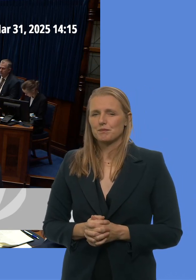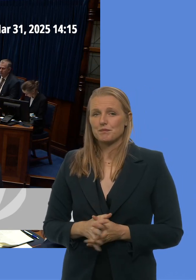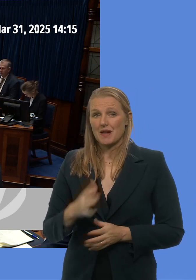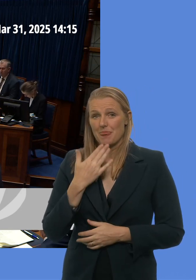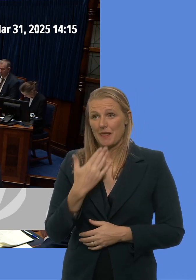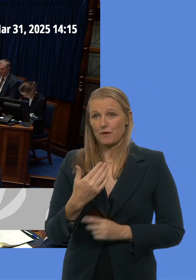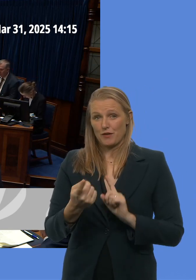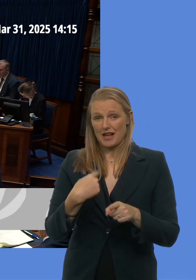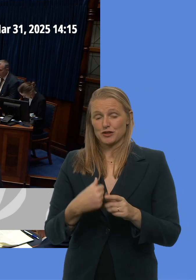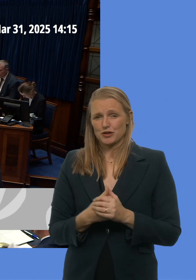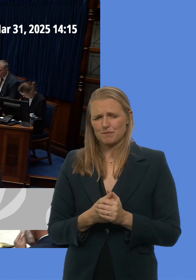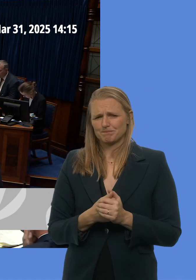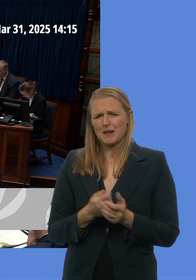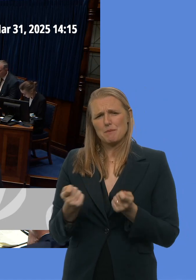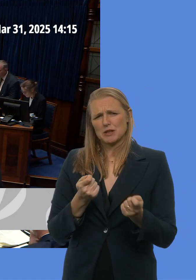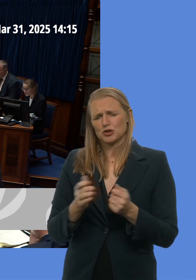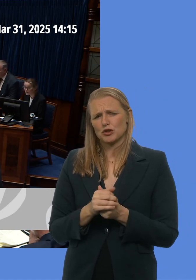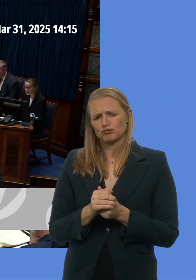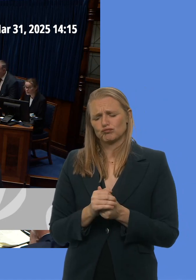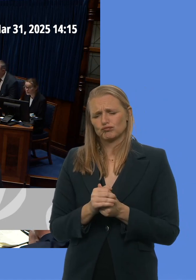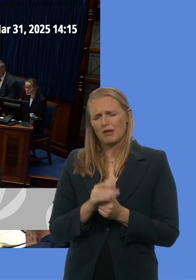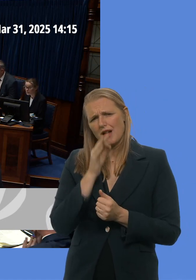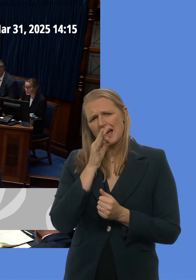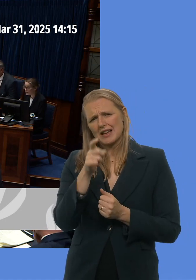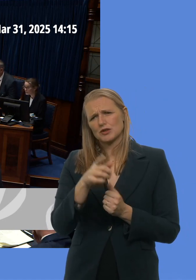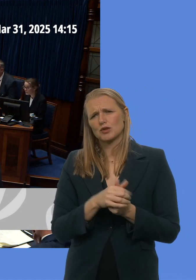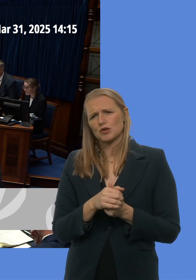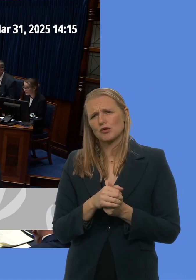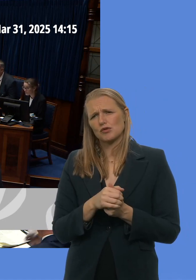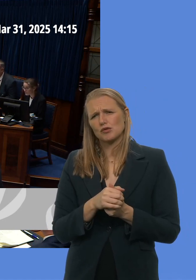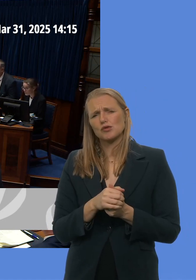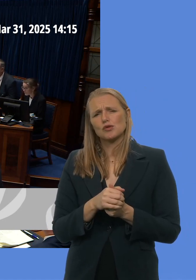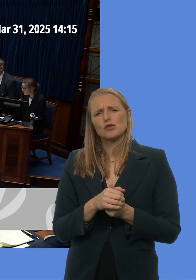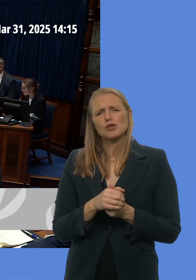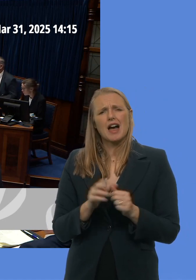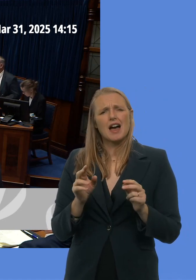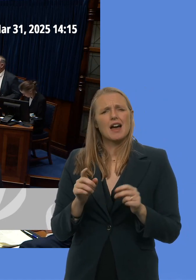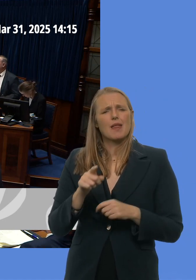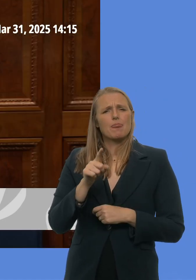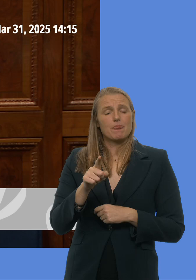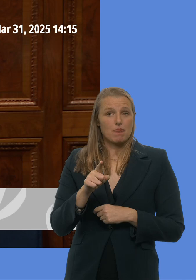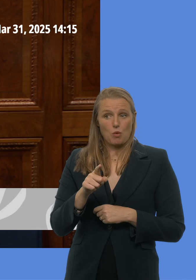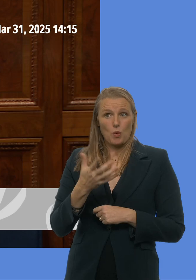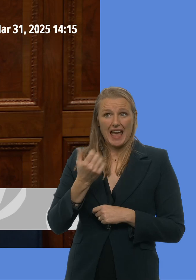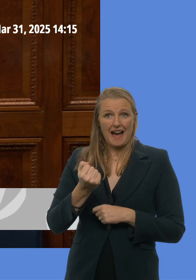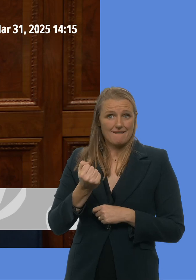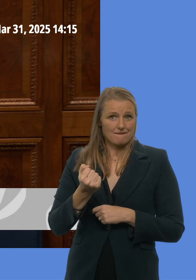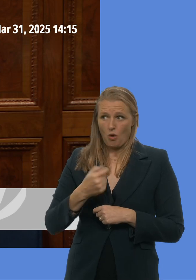Can she give her assessment of the cross cutting commitment to peace in the programme for government?